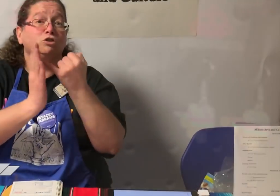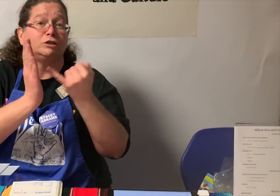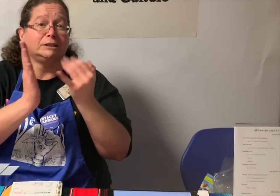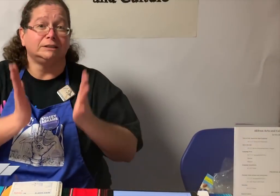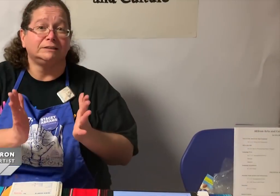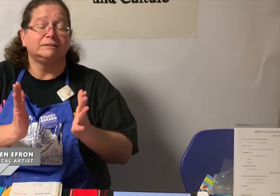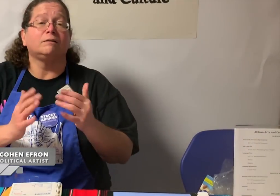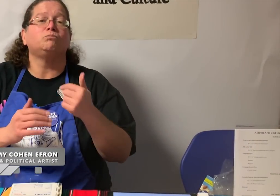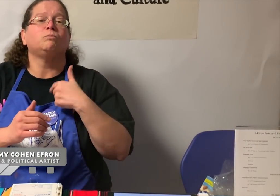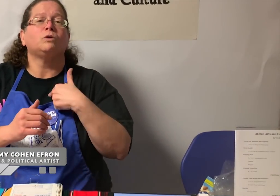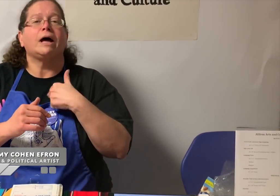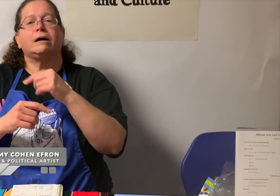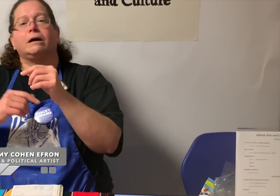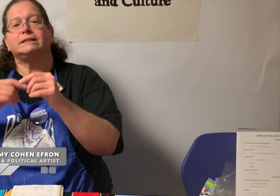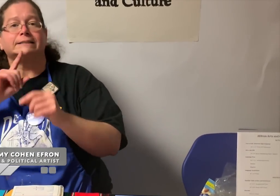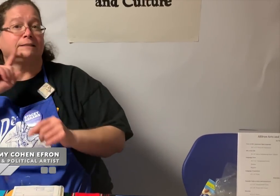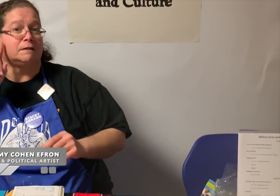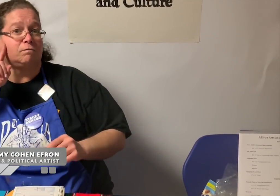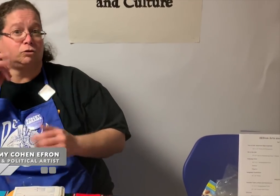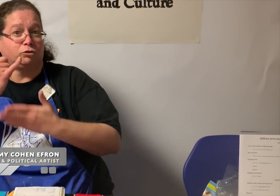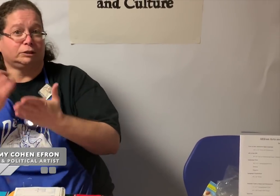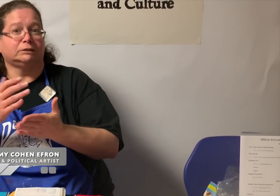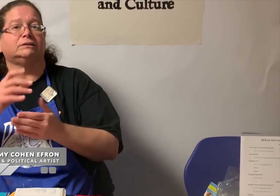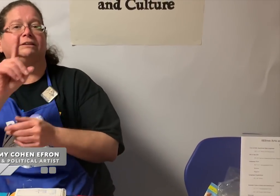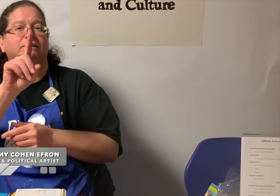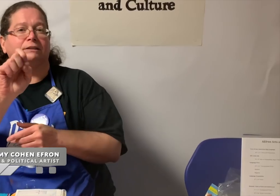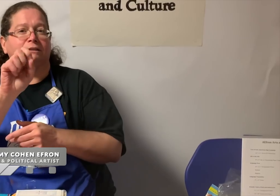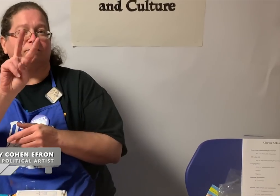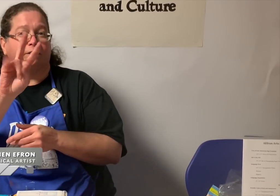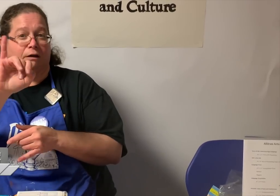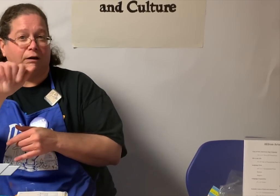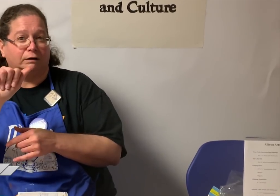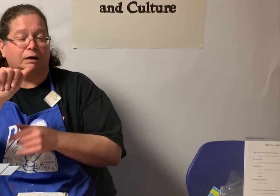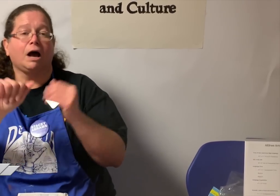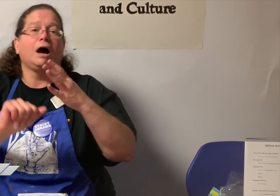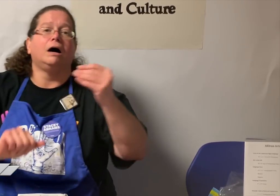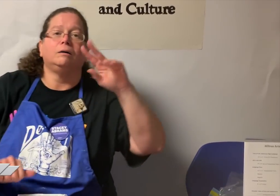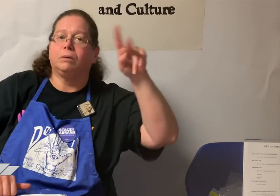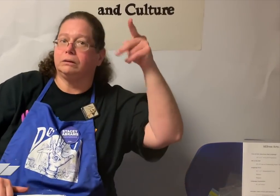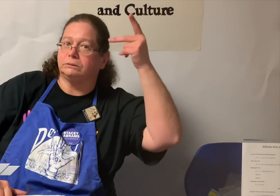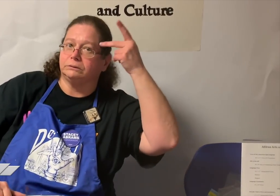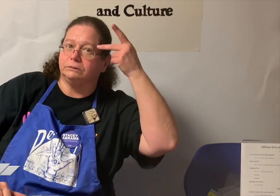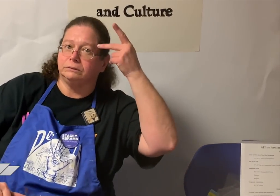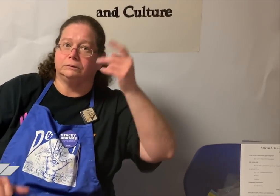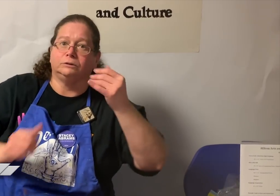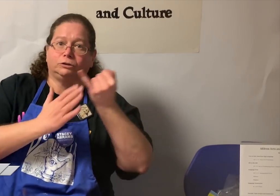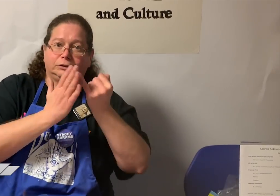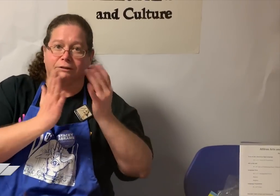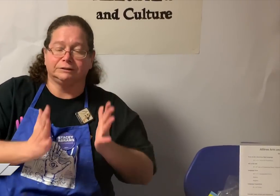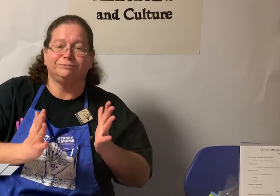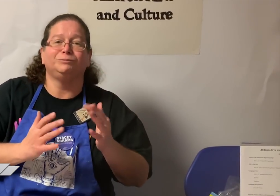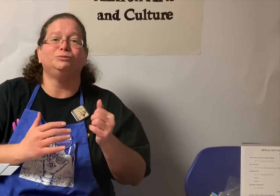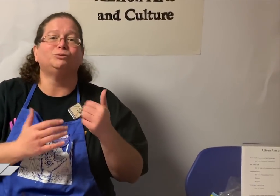I am an artist, Deaf De'Via and political artist.